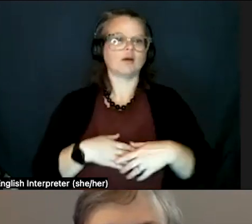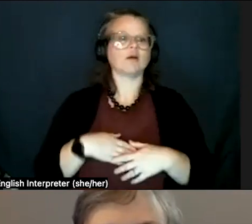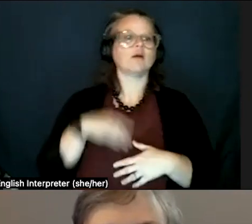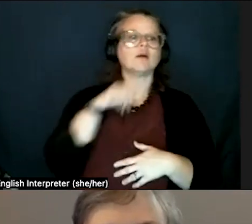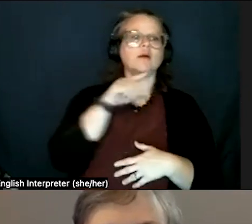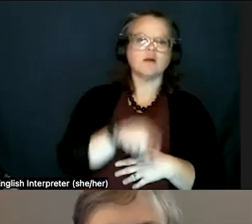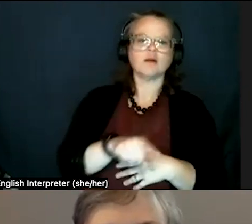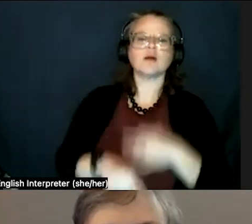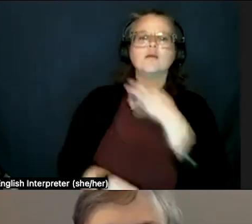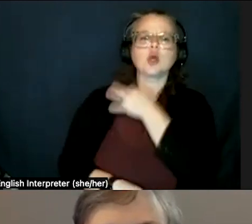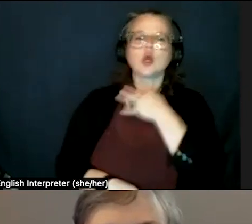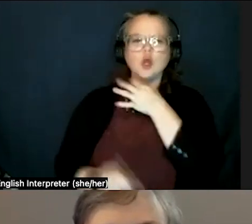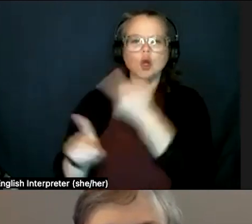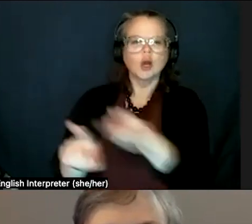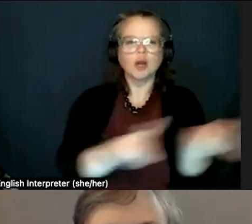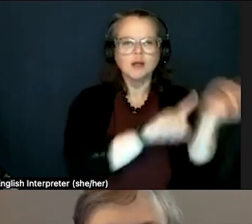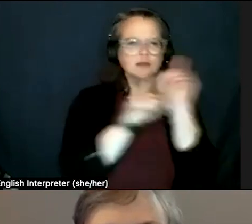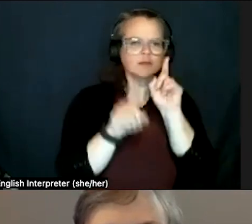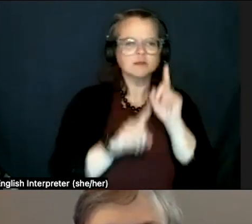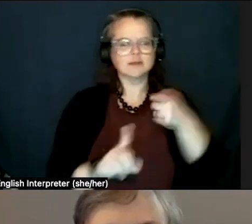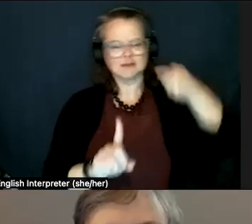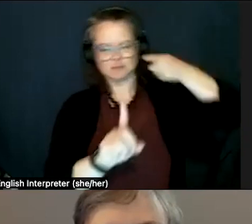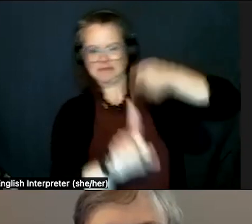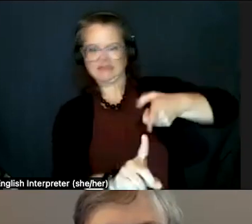for an independent tool or something that is used across the workforce?